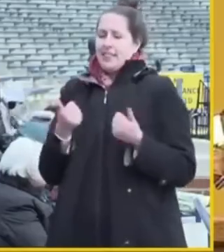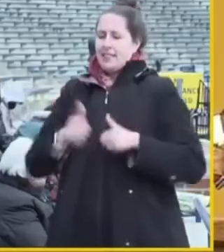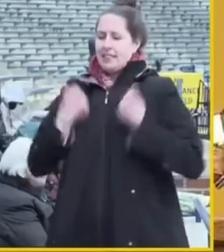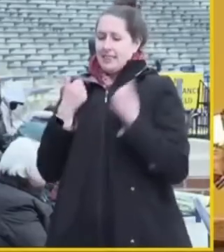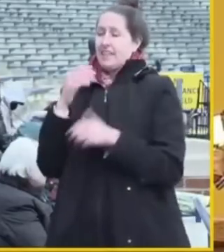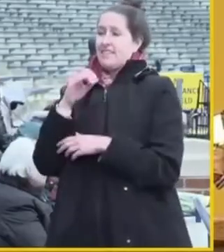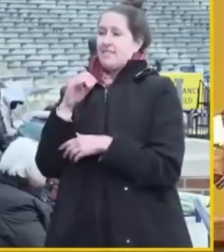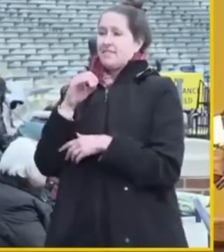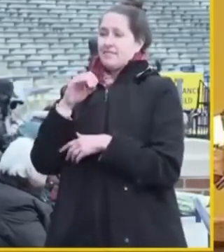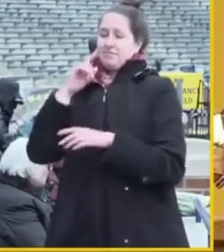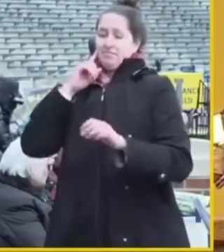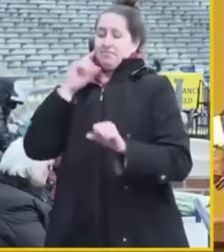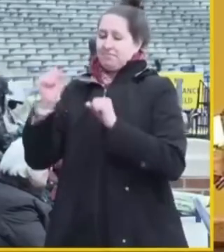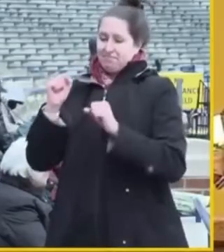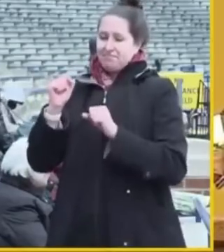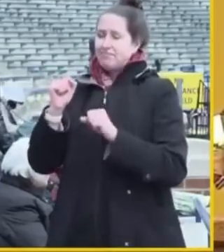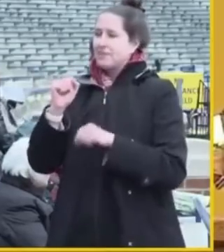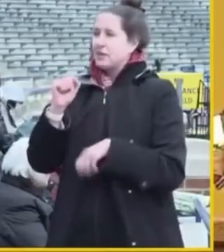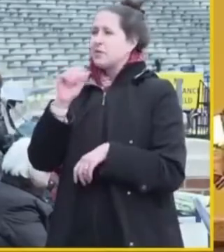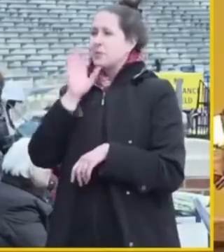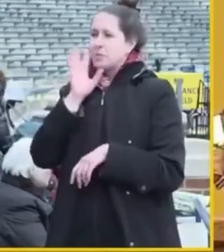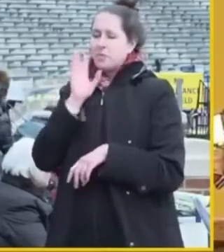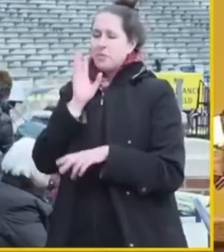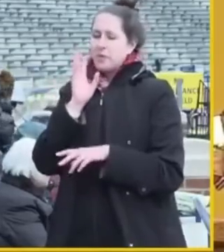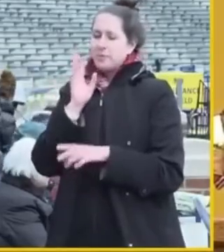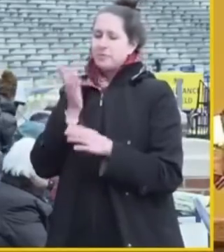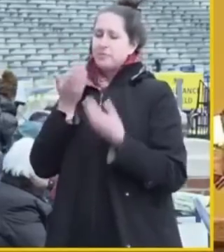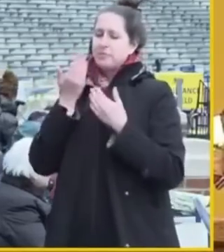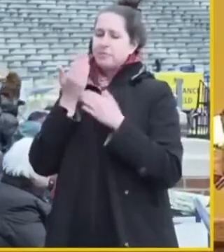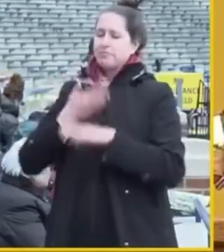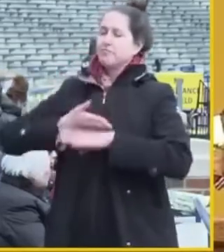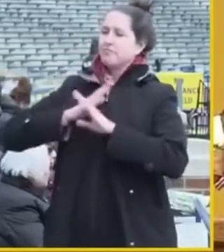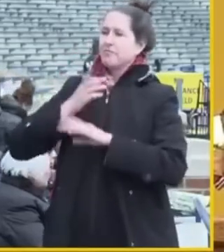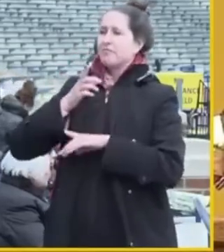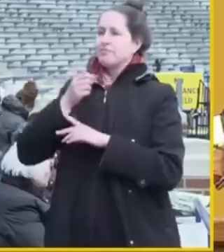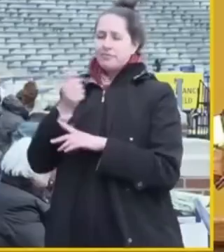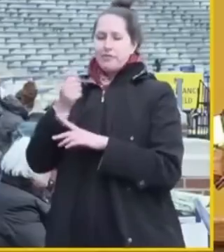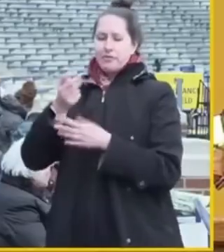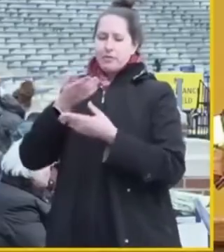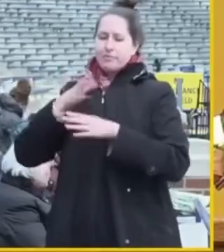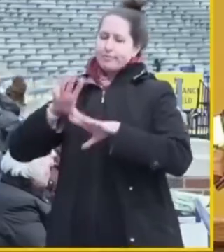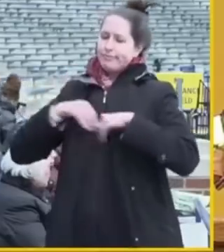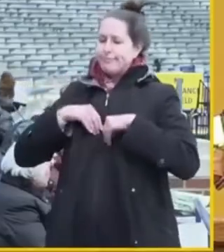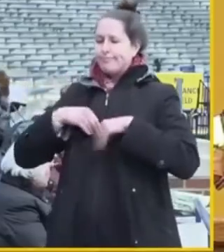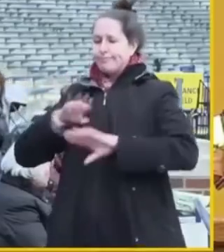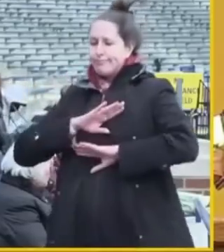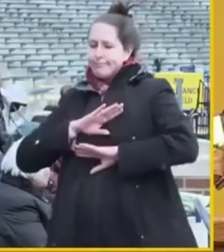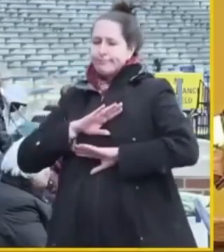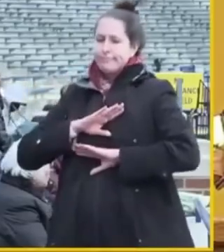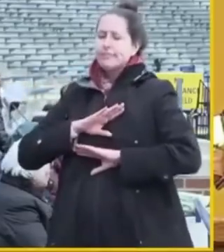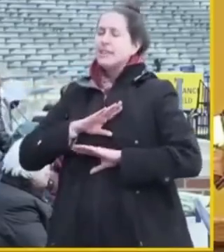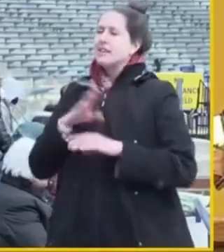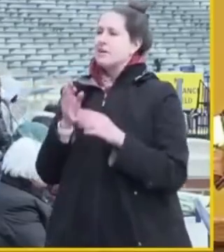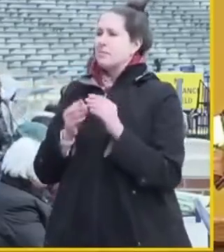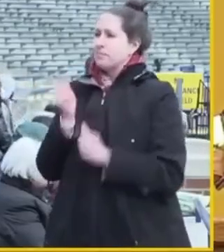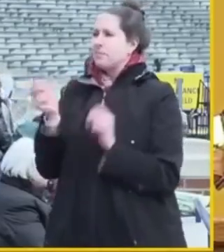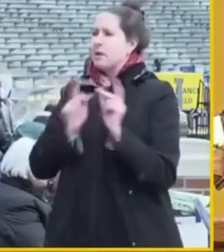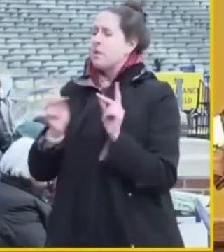And the truth is most people settle, they just do. They want comfort, they want safety.